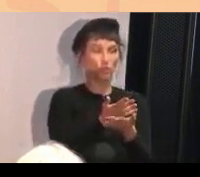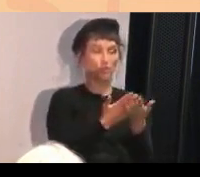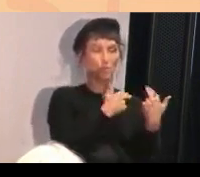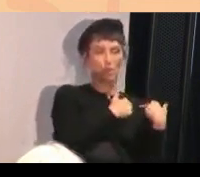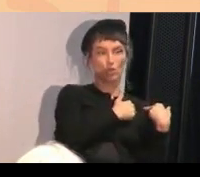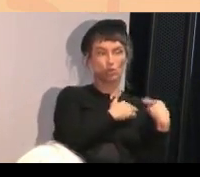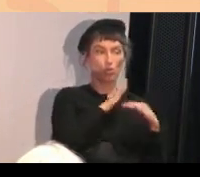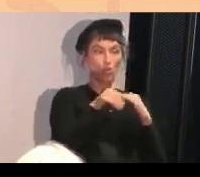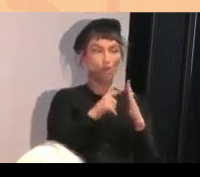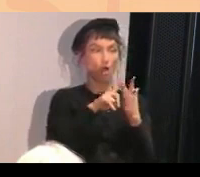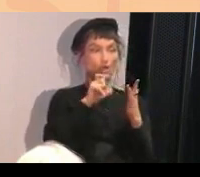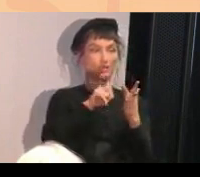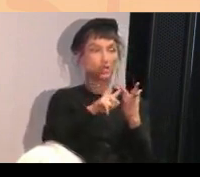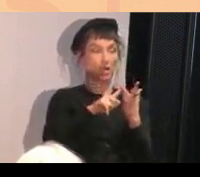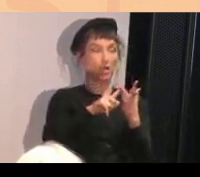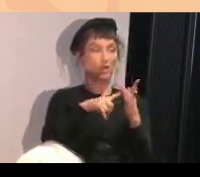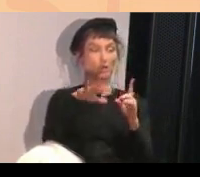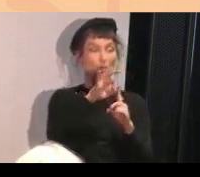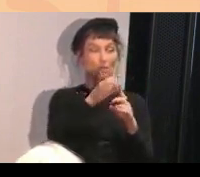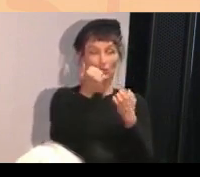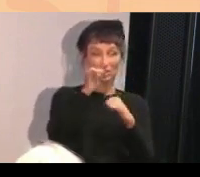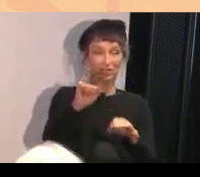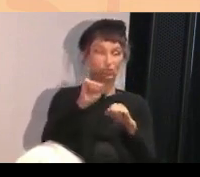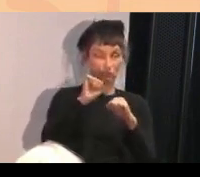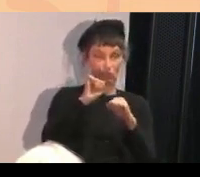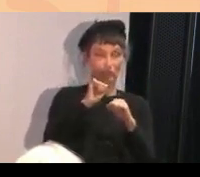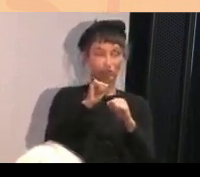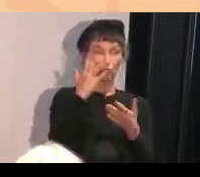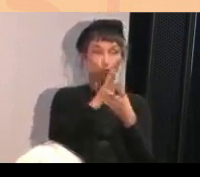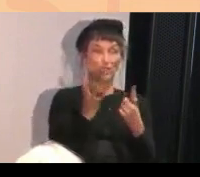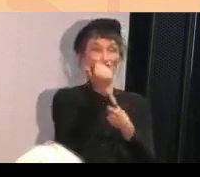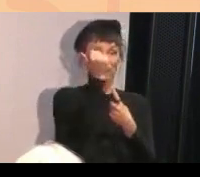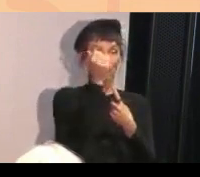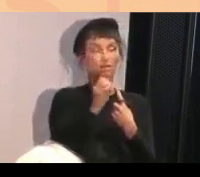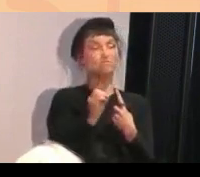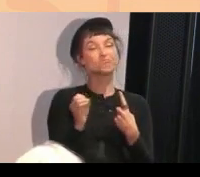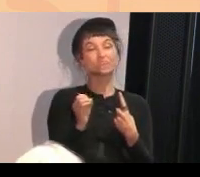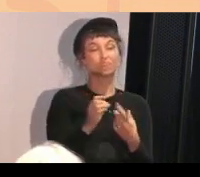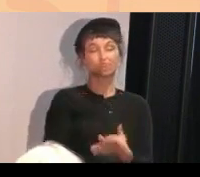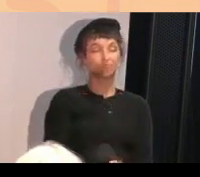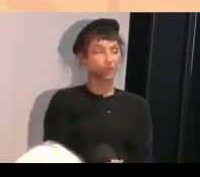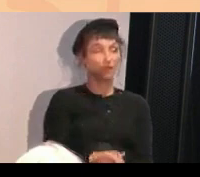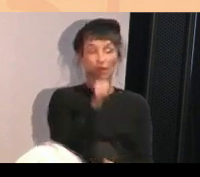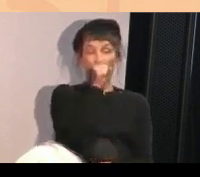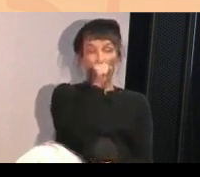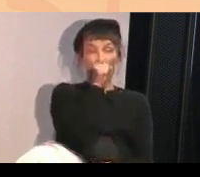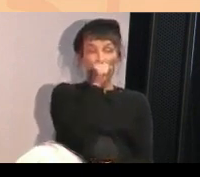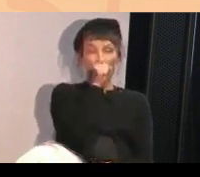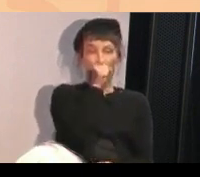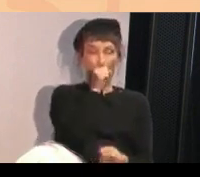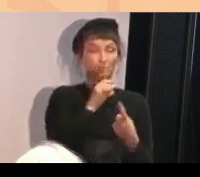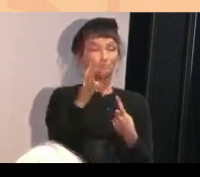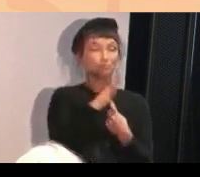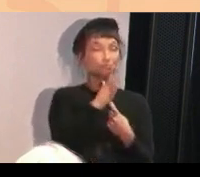very few outcomes. it is vital that any future discussions build on previous consultations